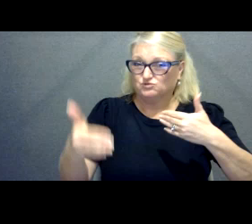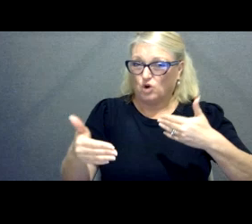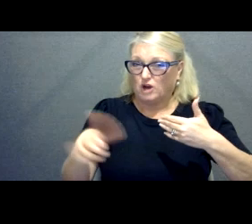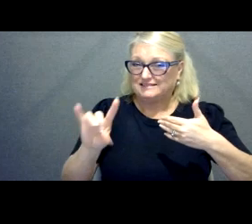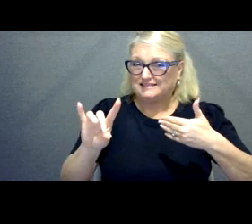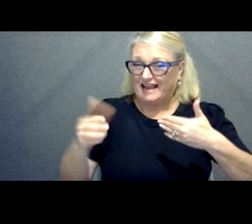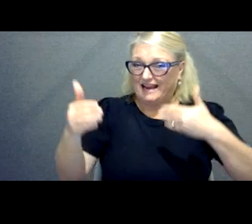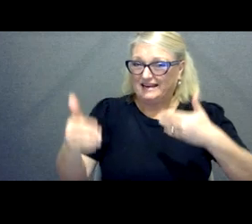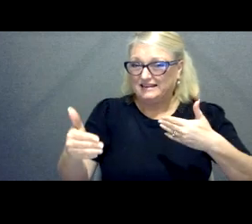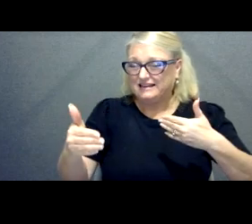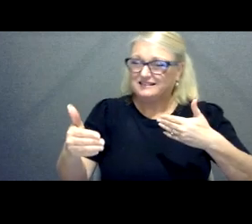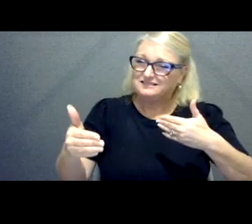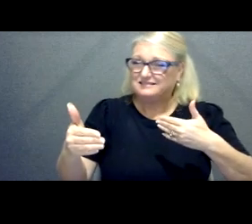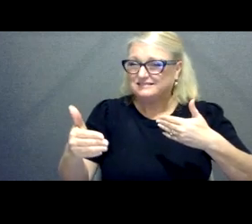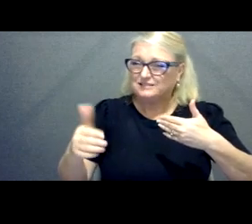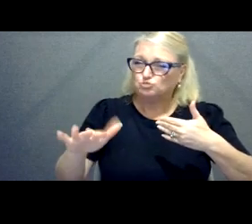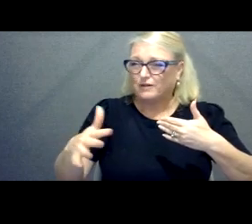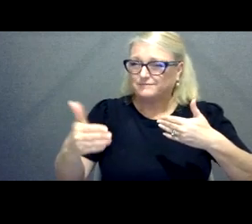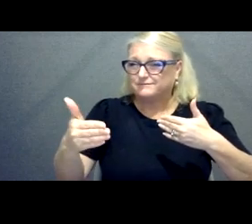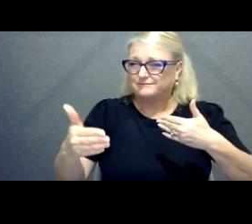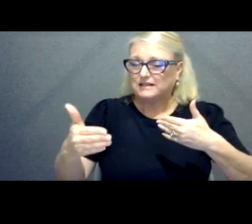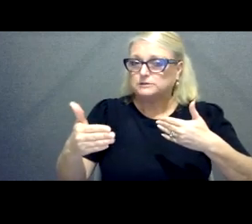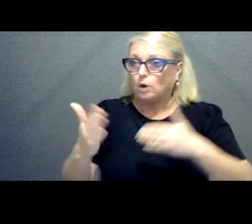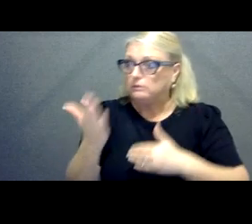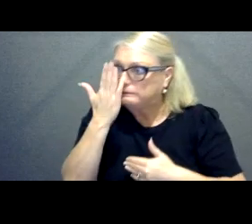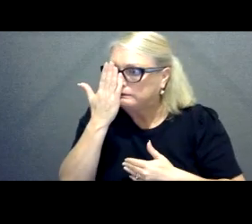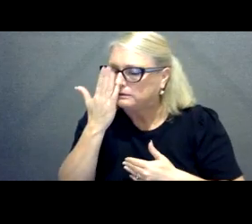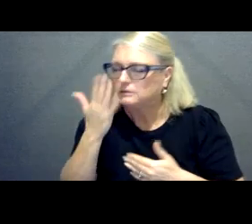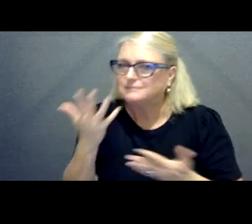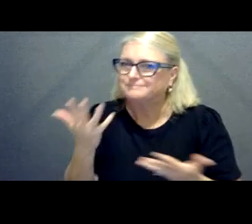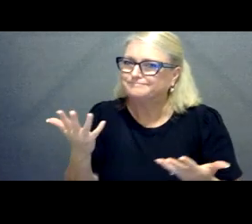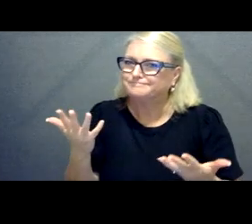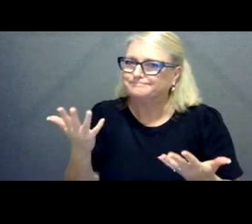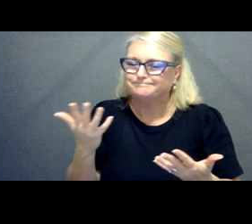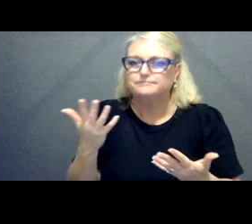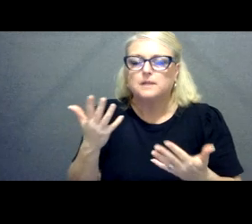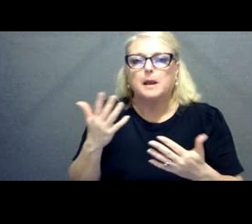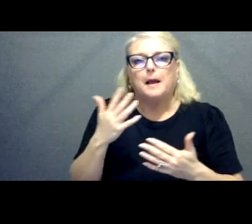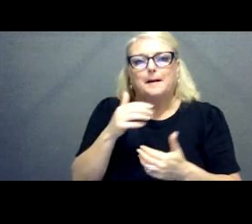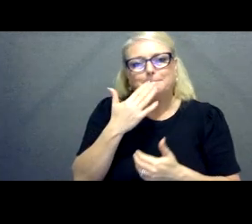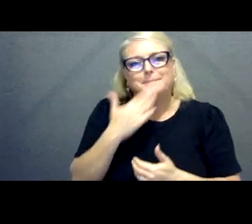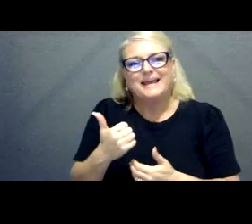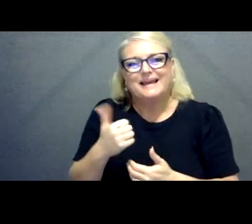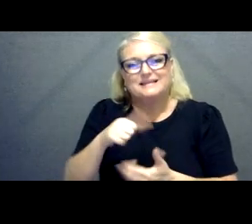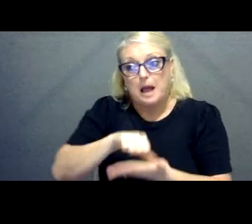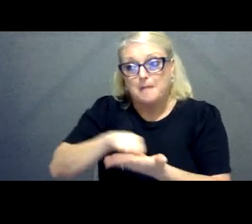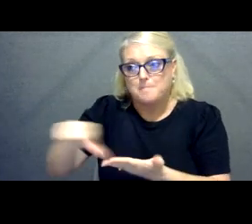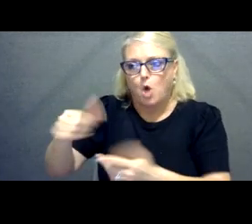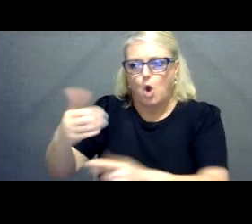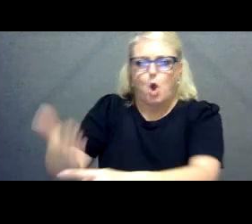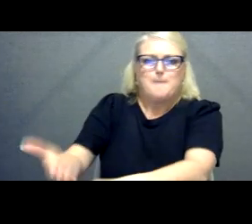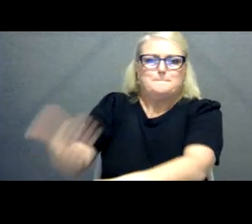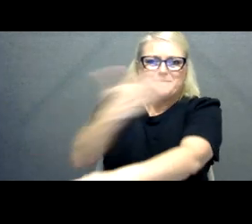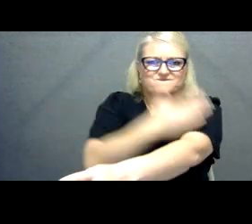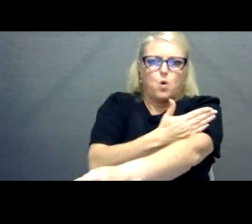you keep that that time frame in mind please apply as early as you can and um and hopefully we'll get